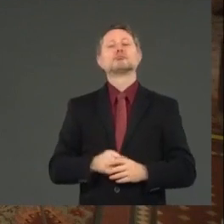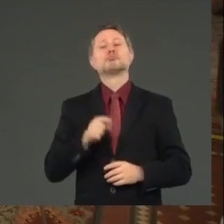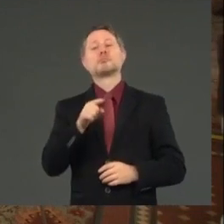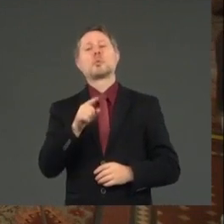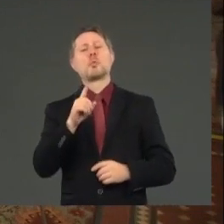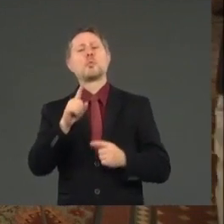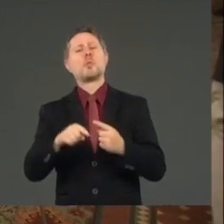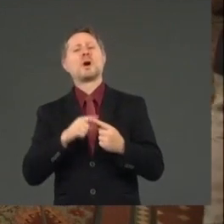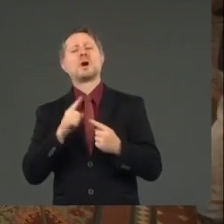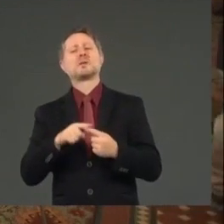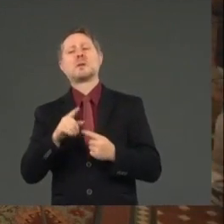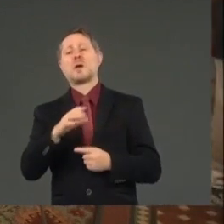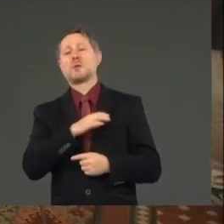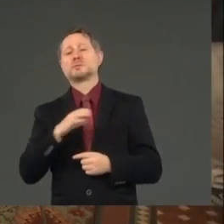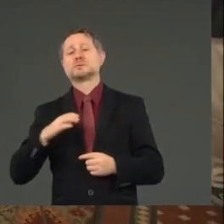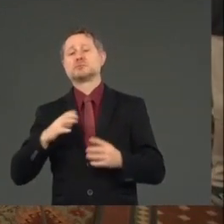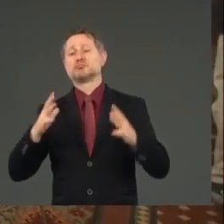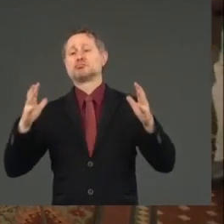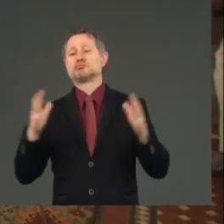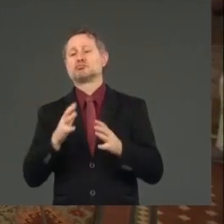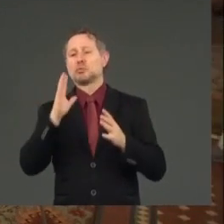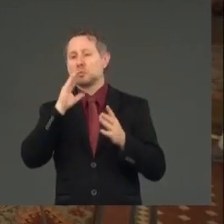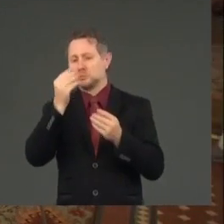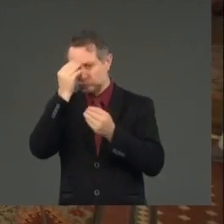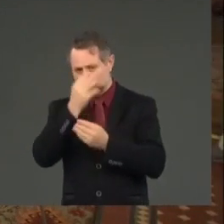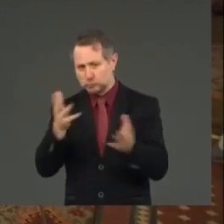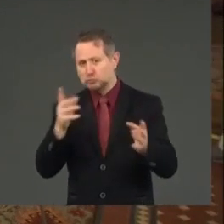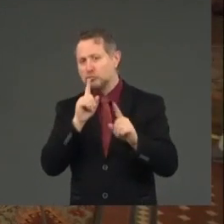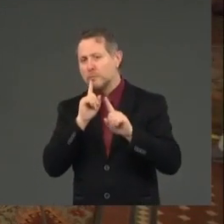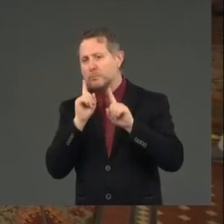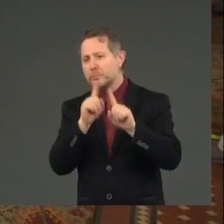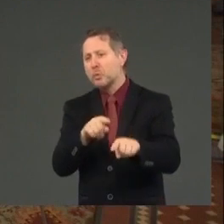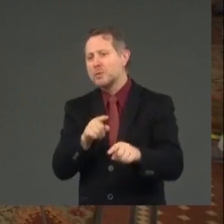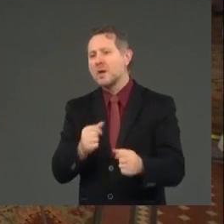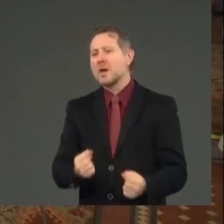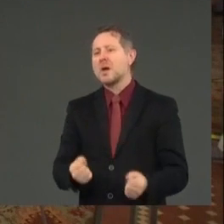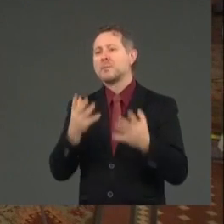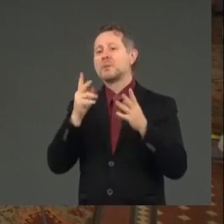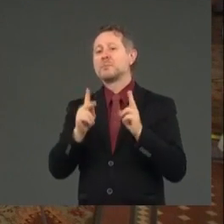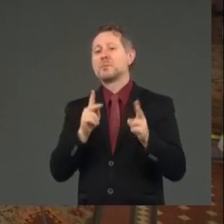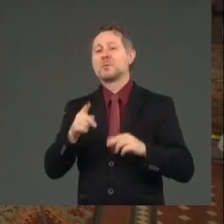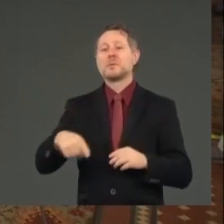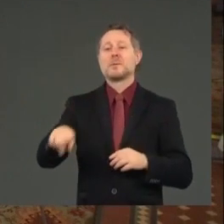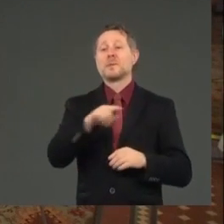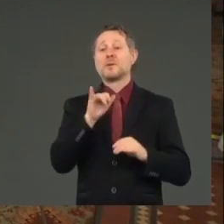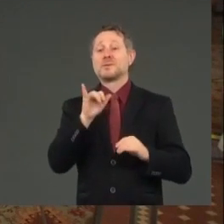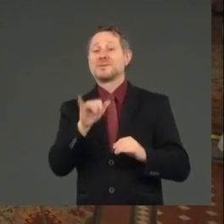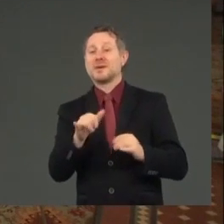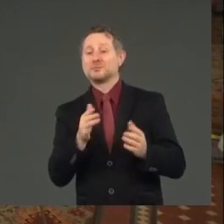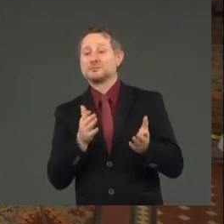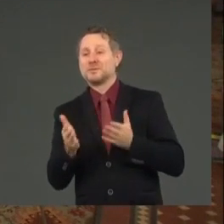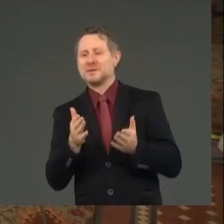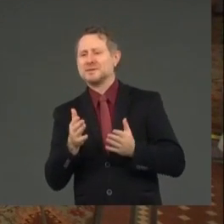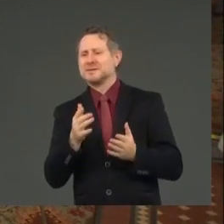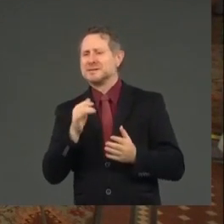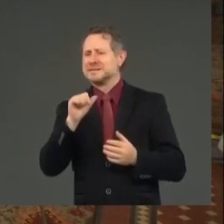ADVISORY COUNCIL, MY FAVORITE TOPIC THESE DAYS, WHEN DOES THE